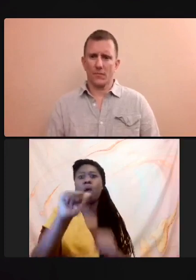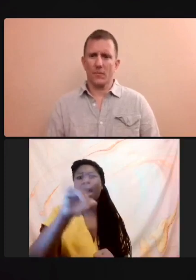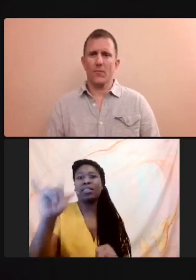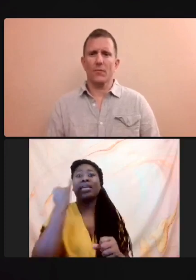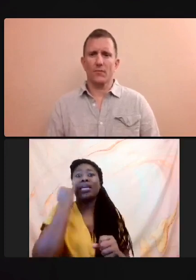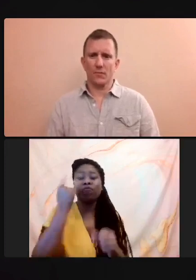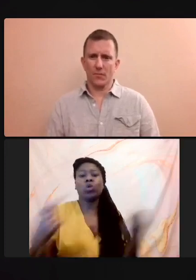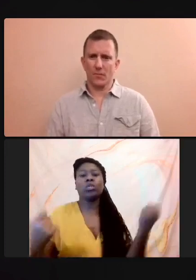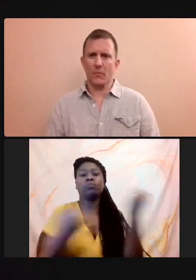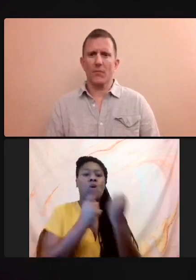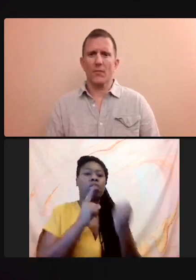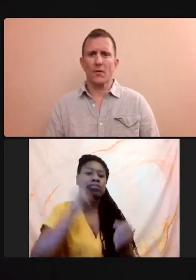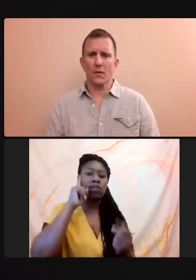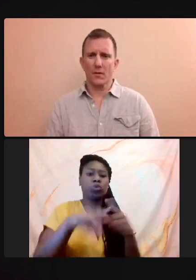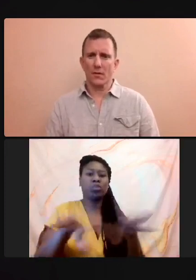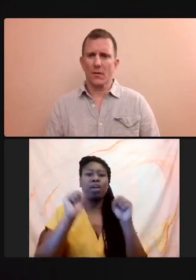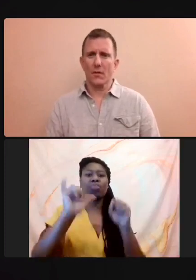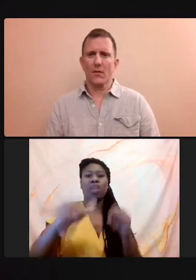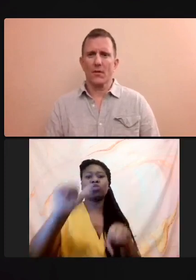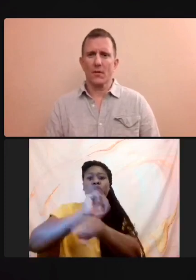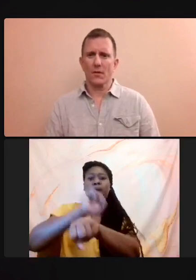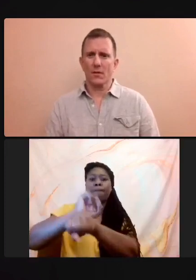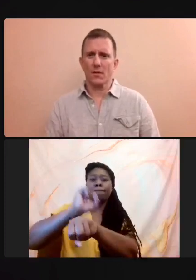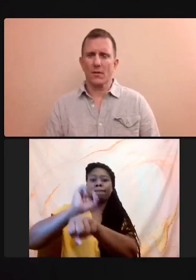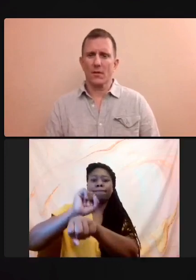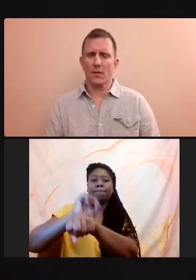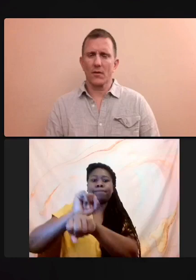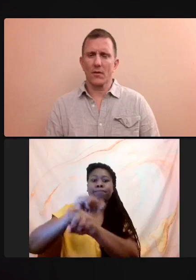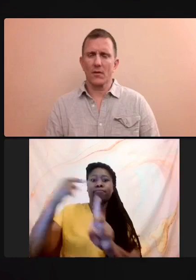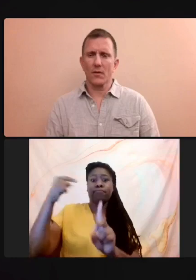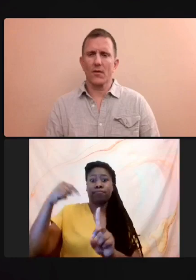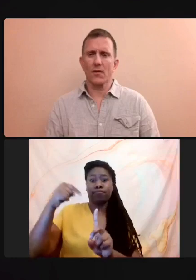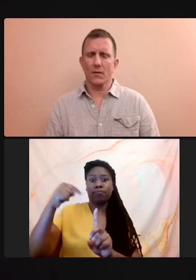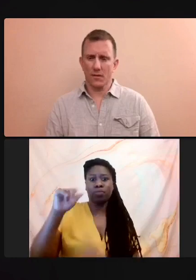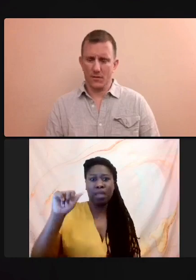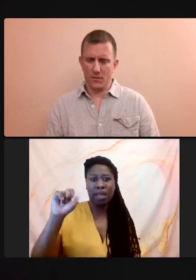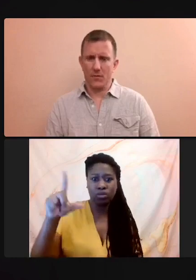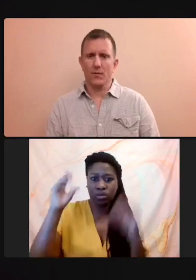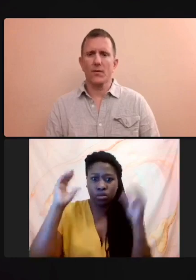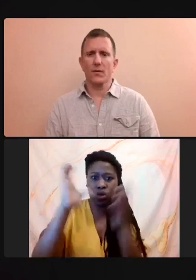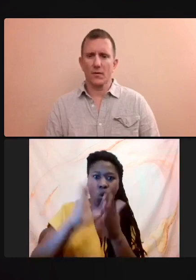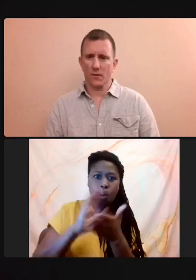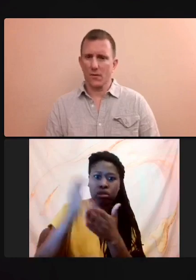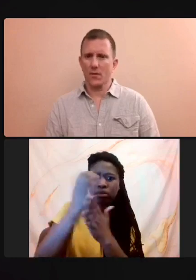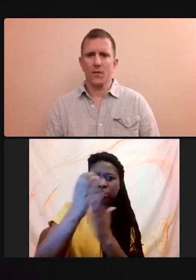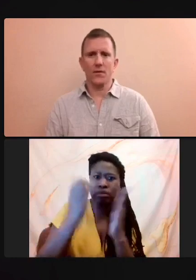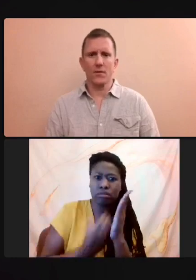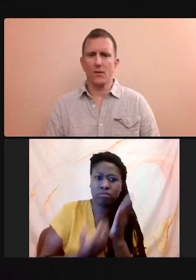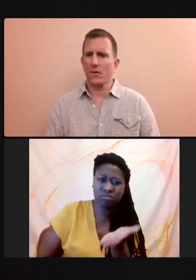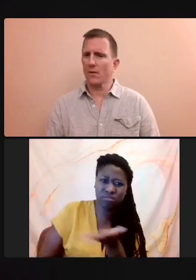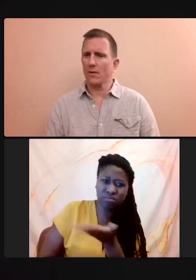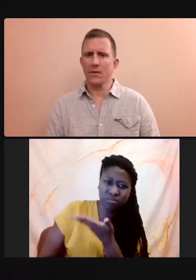But we have to figure out how we can support the deaf community. Right? How can we actually say, look, this is that native language.